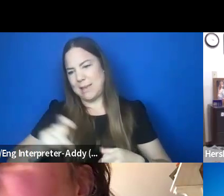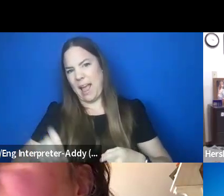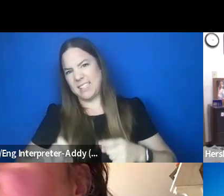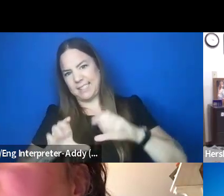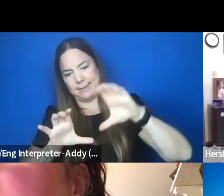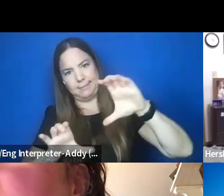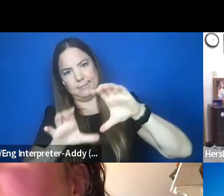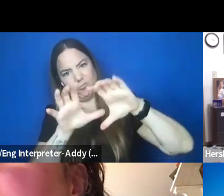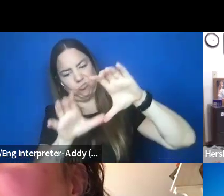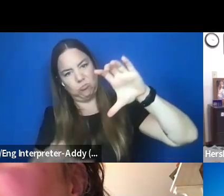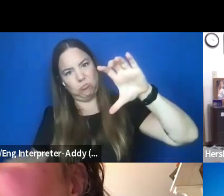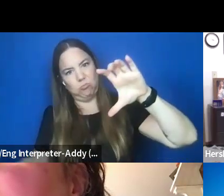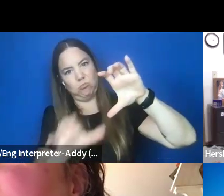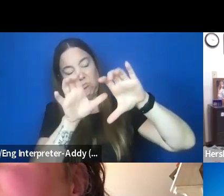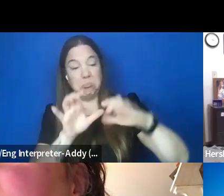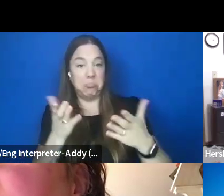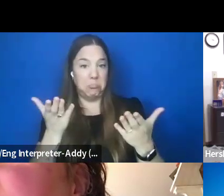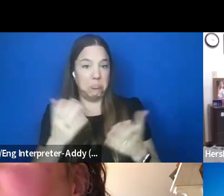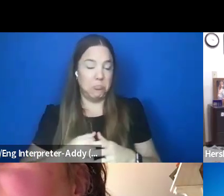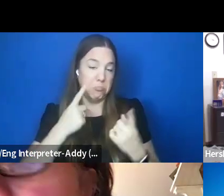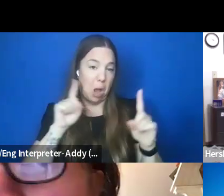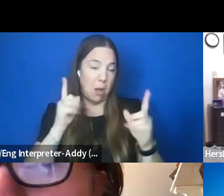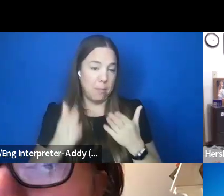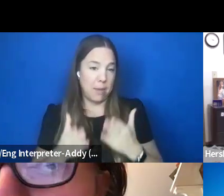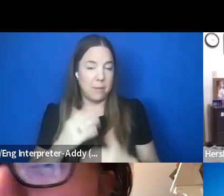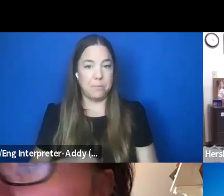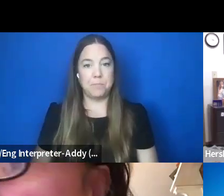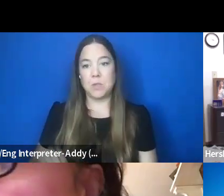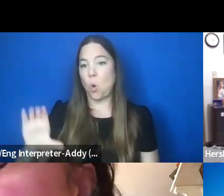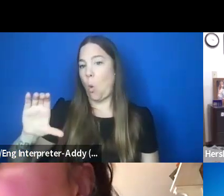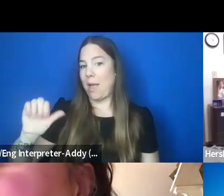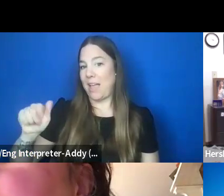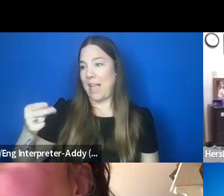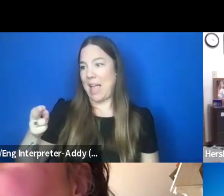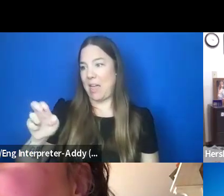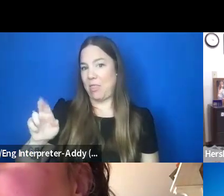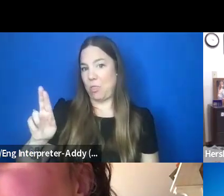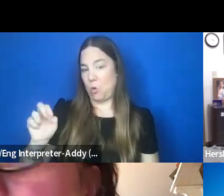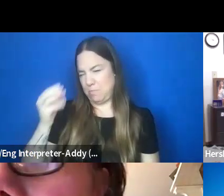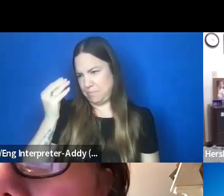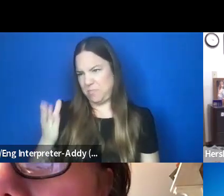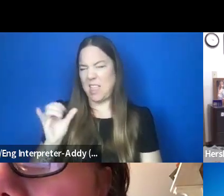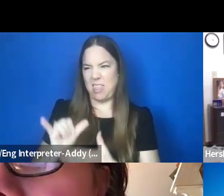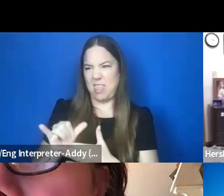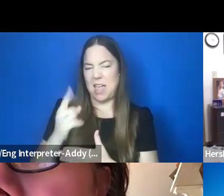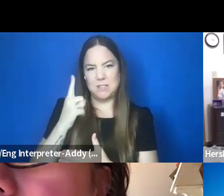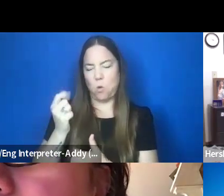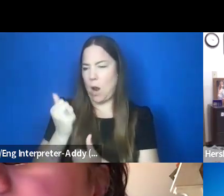Don Dew: that could work. Brooke Wilson: So, Catherine. This conference was for all anyone in Il. So we had.